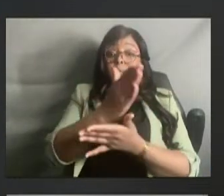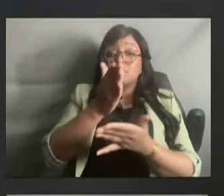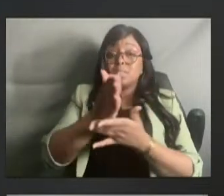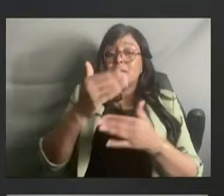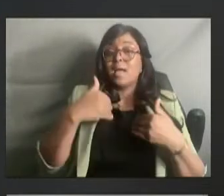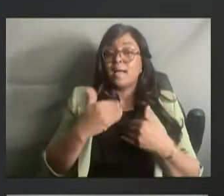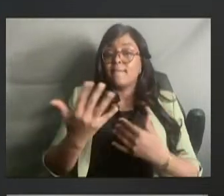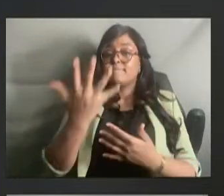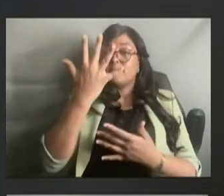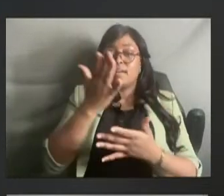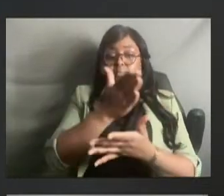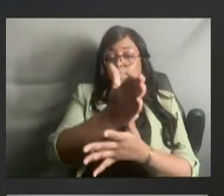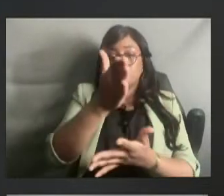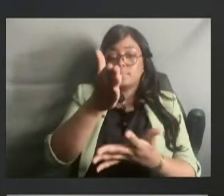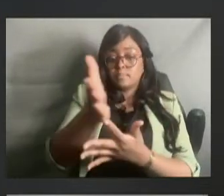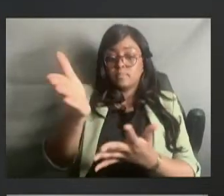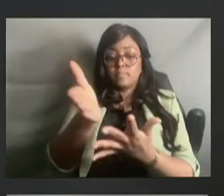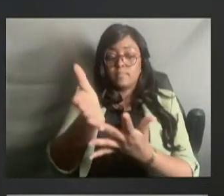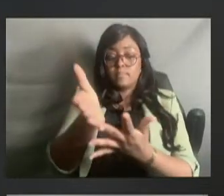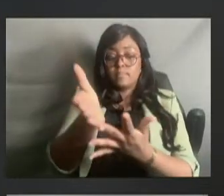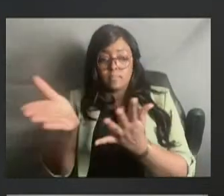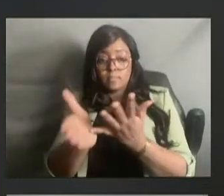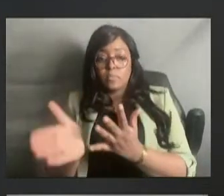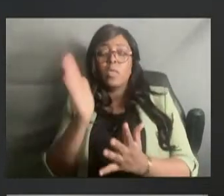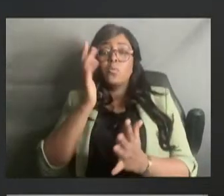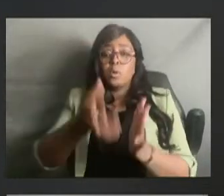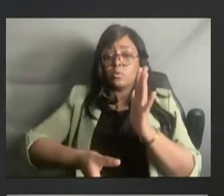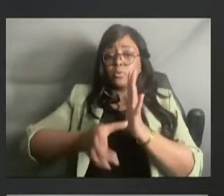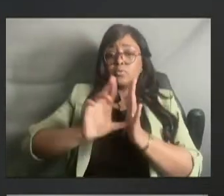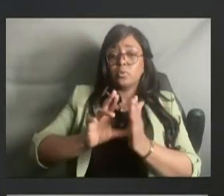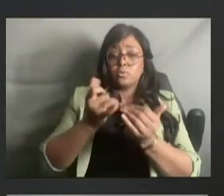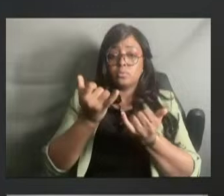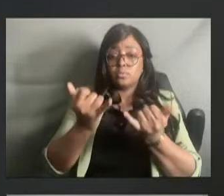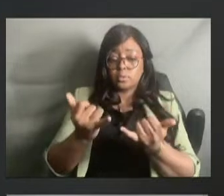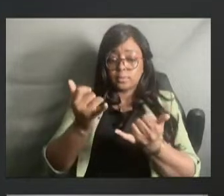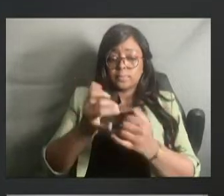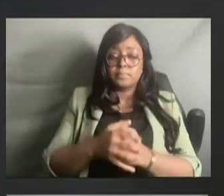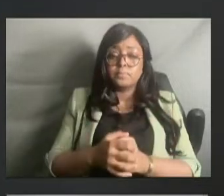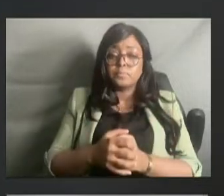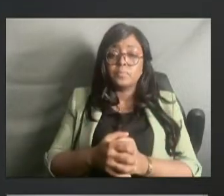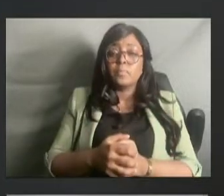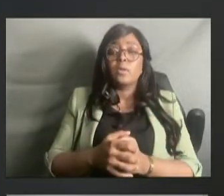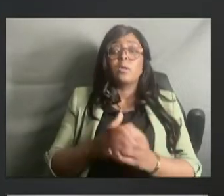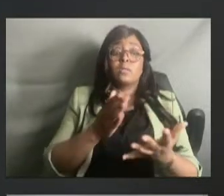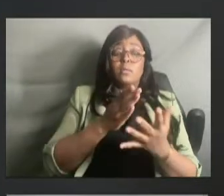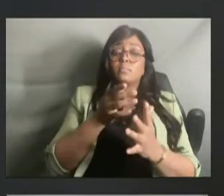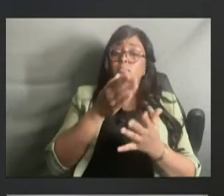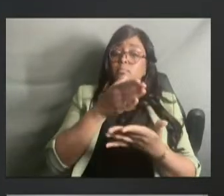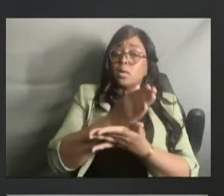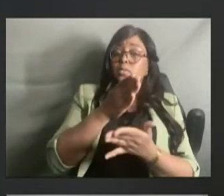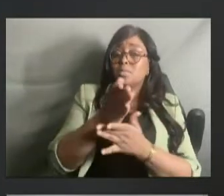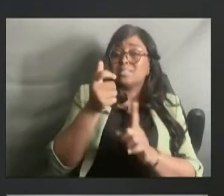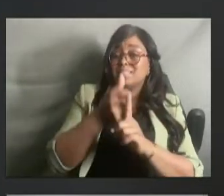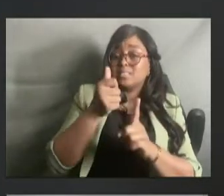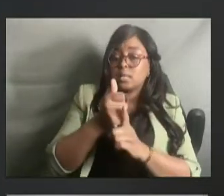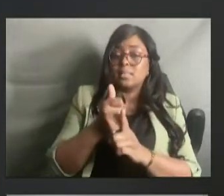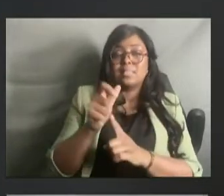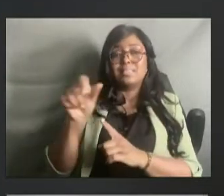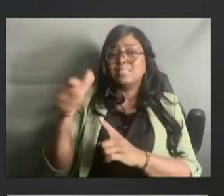that people can ask questions. The budget is divided into five